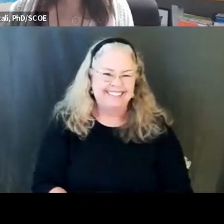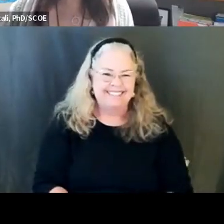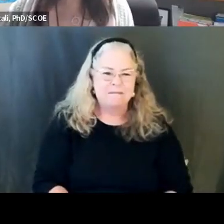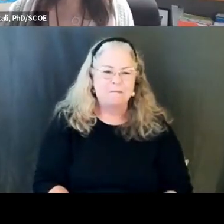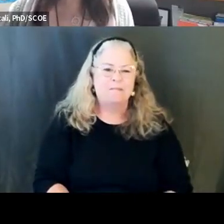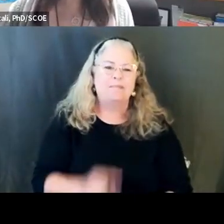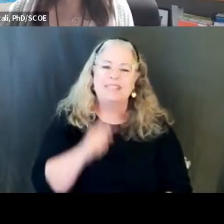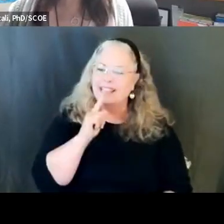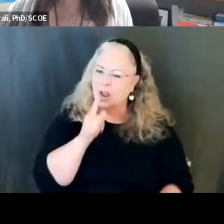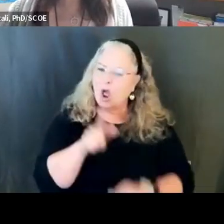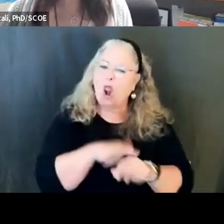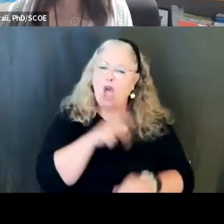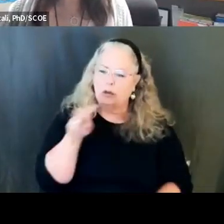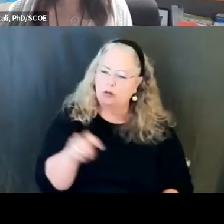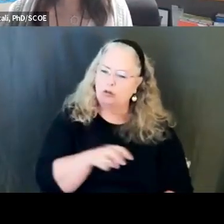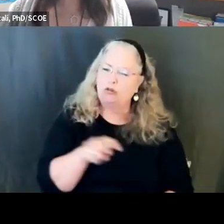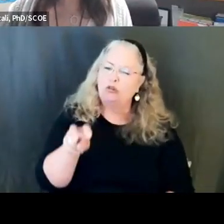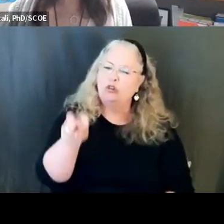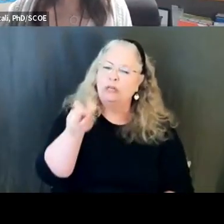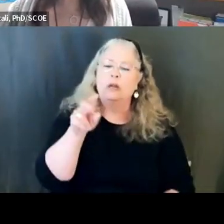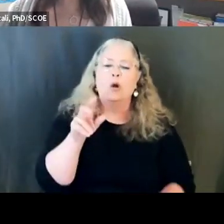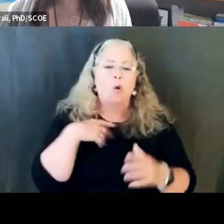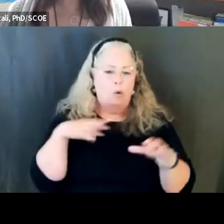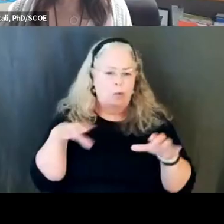has kind of been a long journey so I'm gonna talk about some things that we did over over